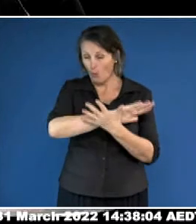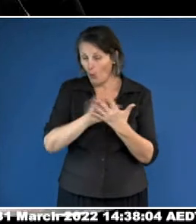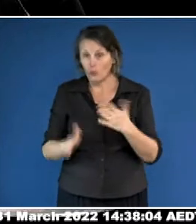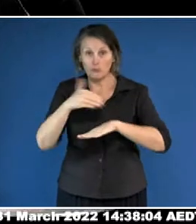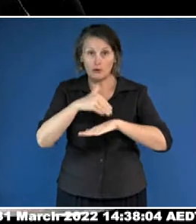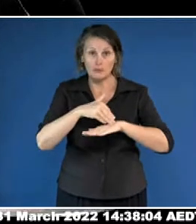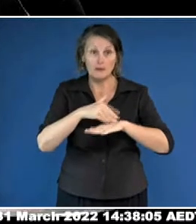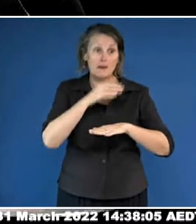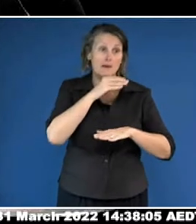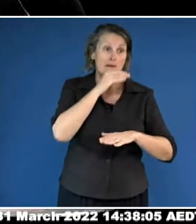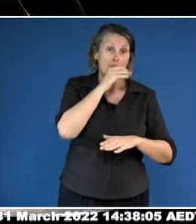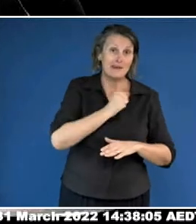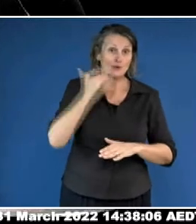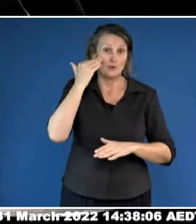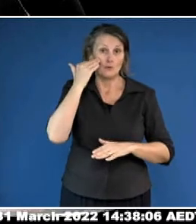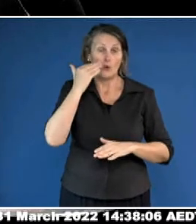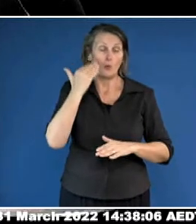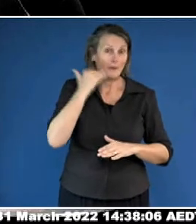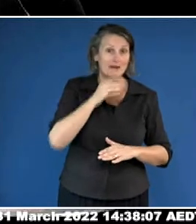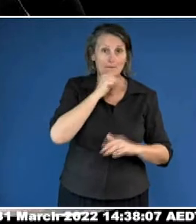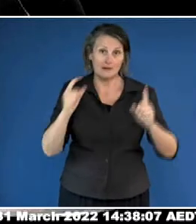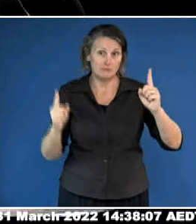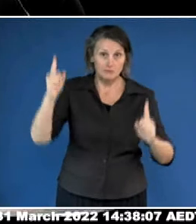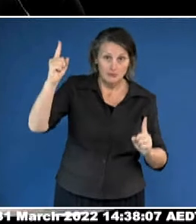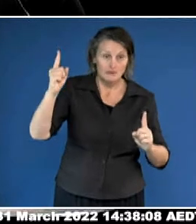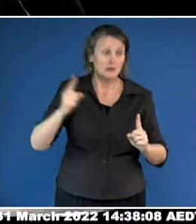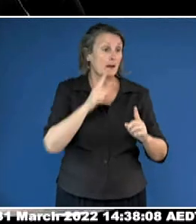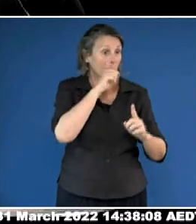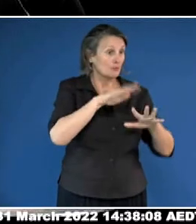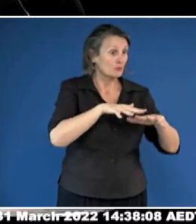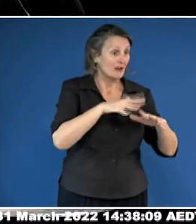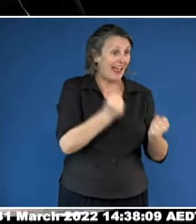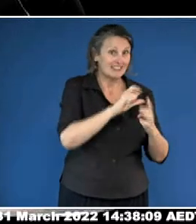ableist drivers, really embed the intersectional lens - like Mali said, not